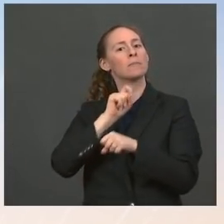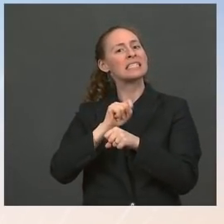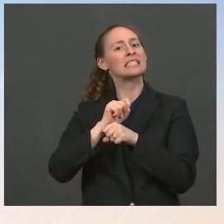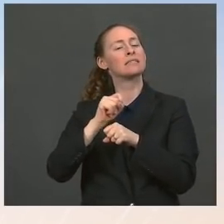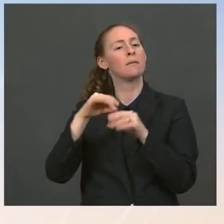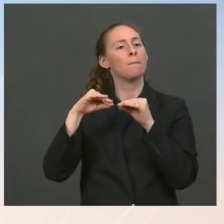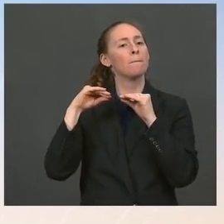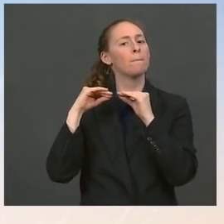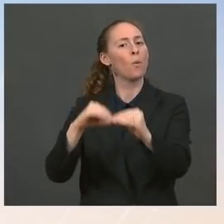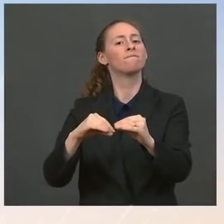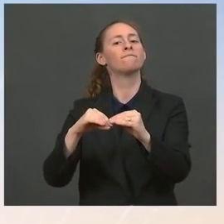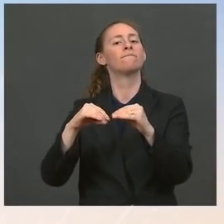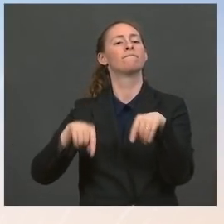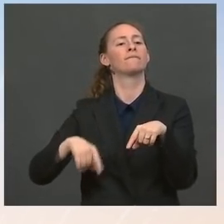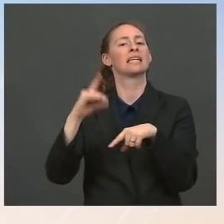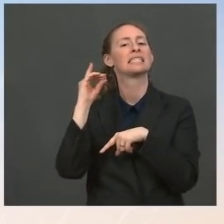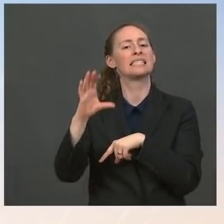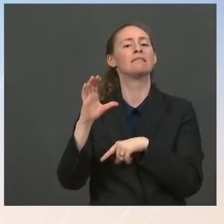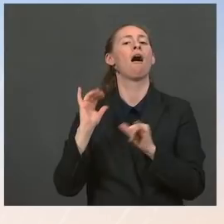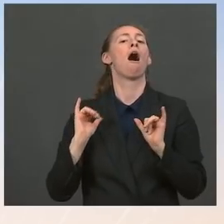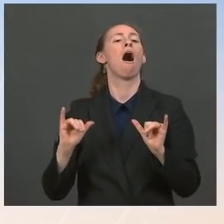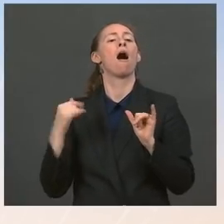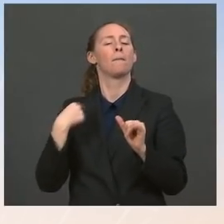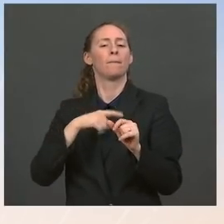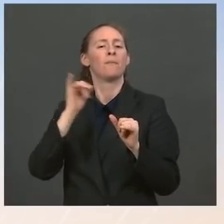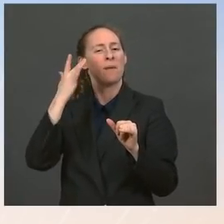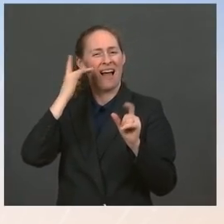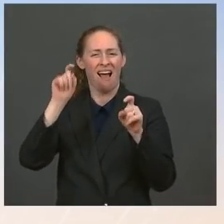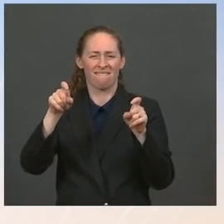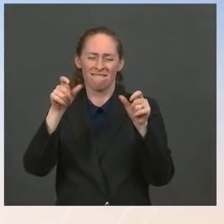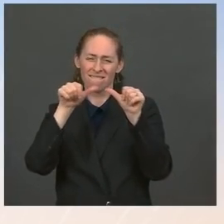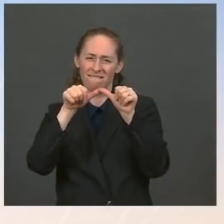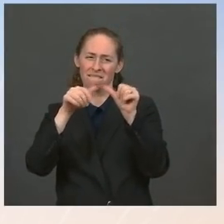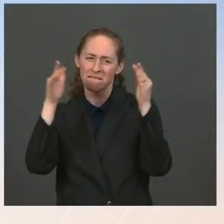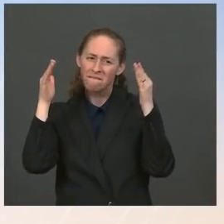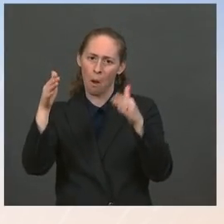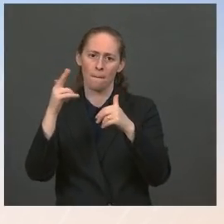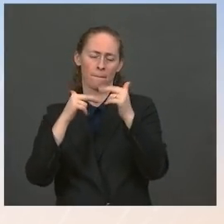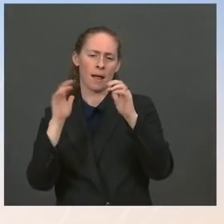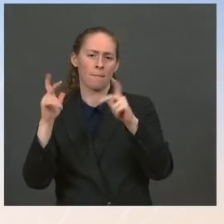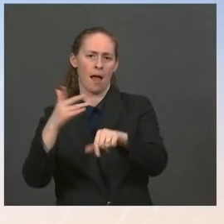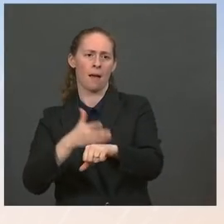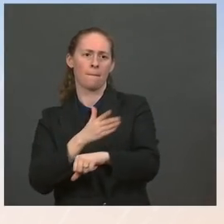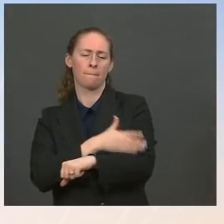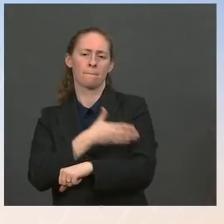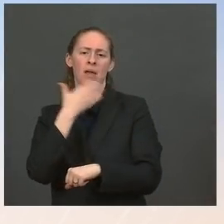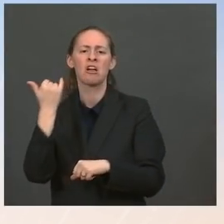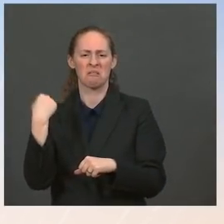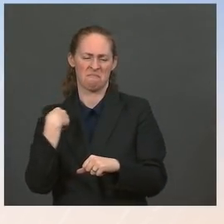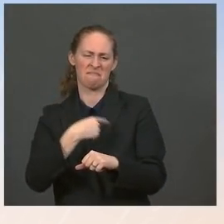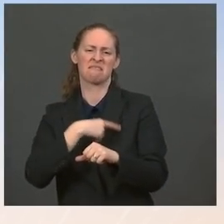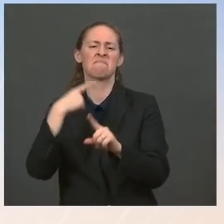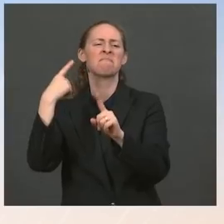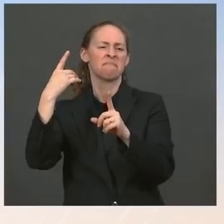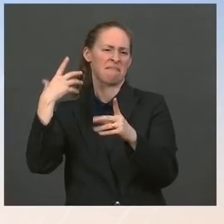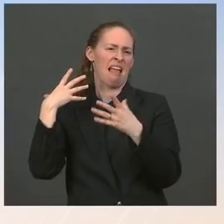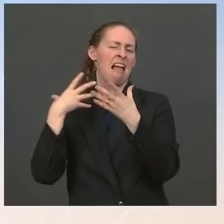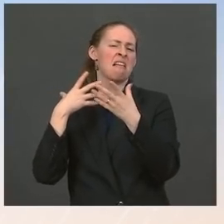So, we're going to continue to do that. Build Back Better is going to get done. We're very confident about that. You heard the President say that himself on Saturday.